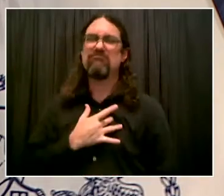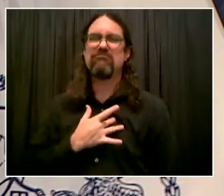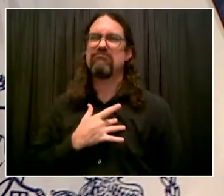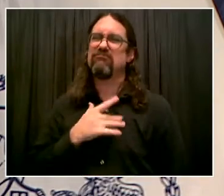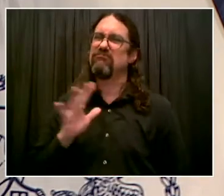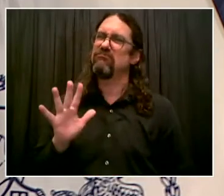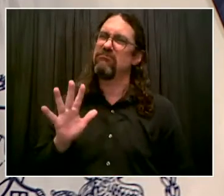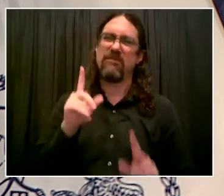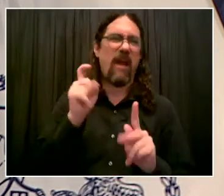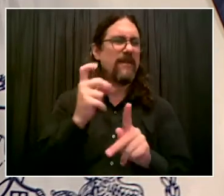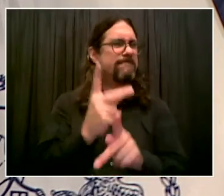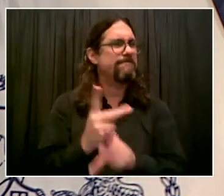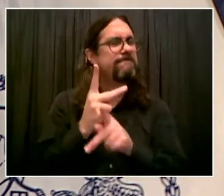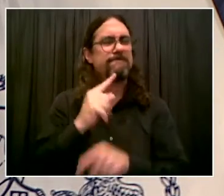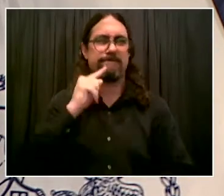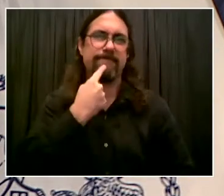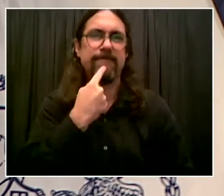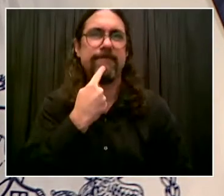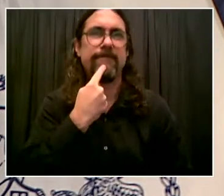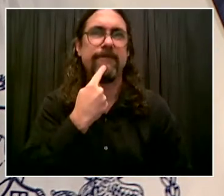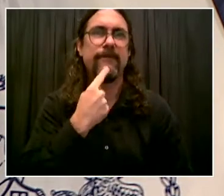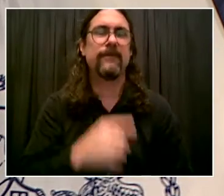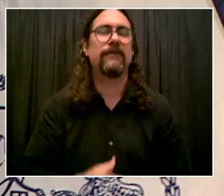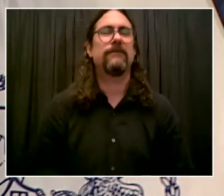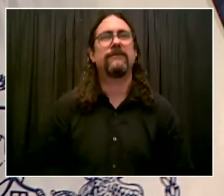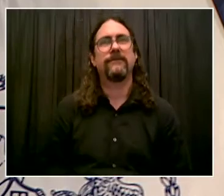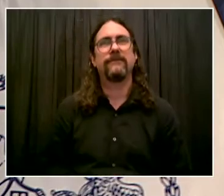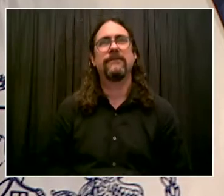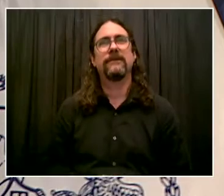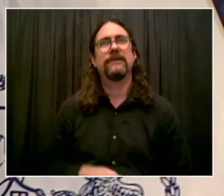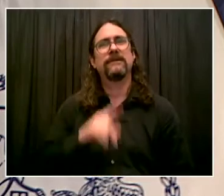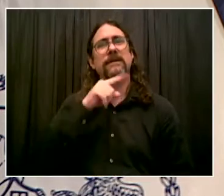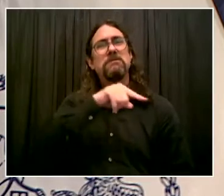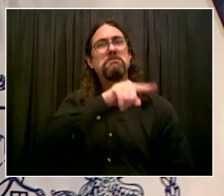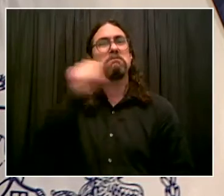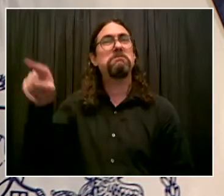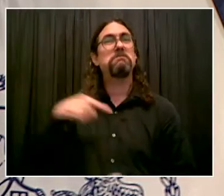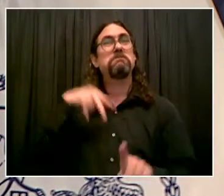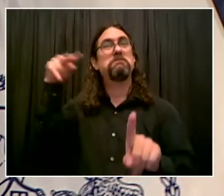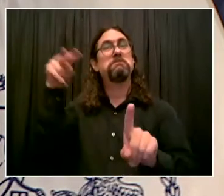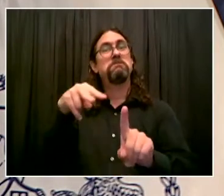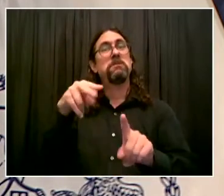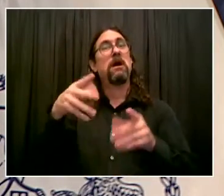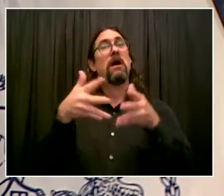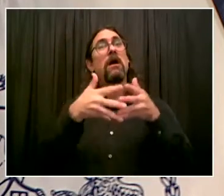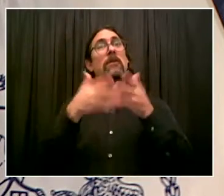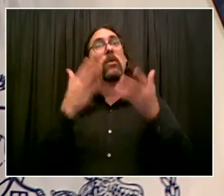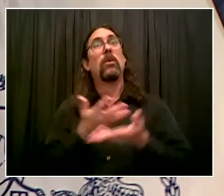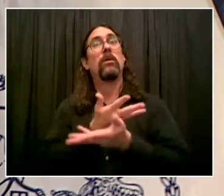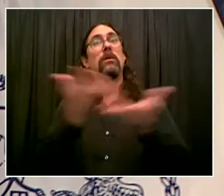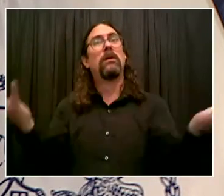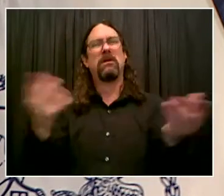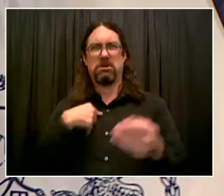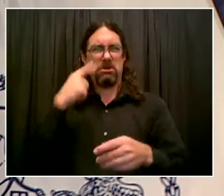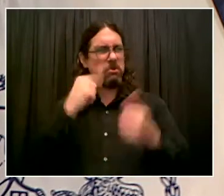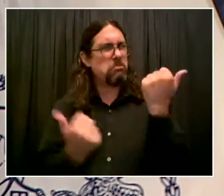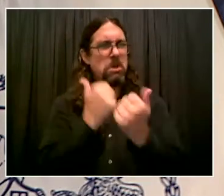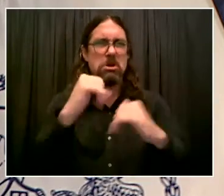MAJORITY? IT HAS BEEN CLEAR FOR DECADES THAT THE MAJORITY OF AMERICANS BELIEVE IN A